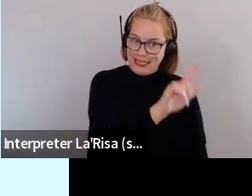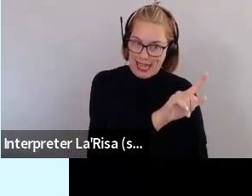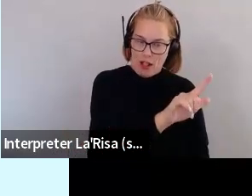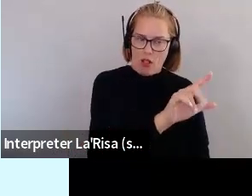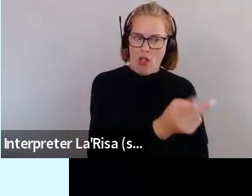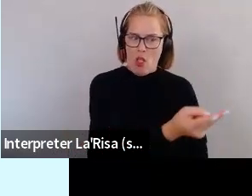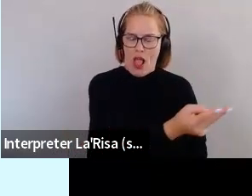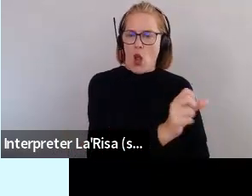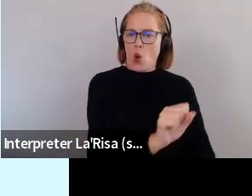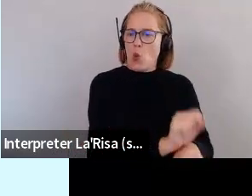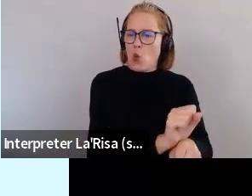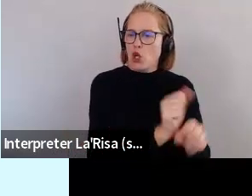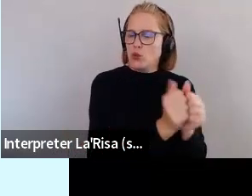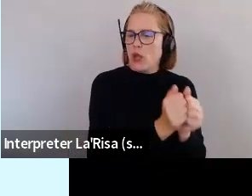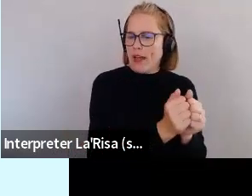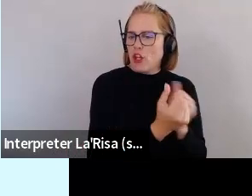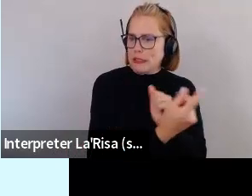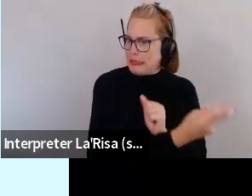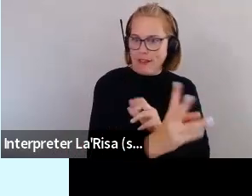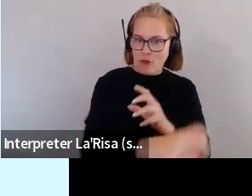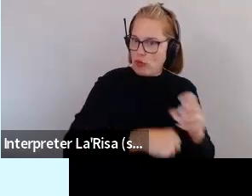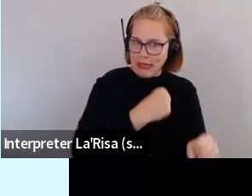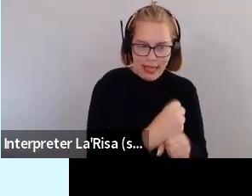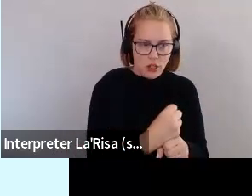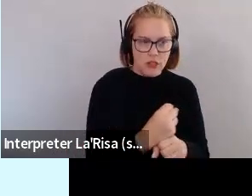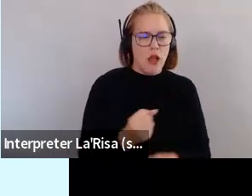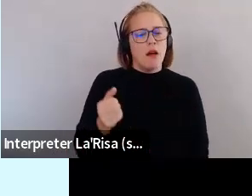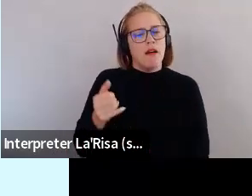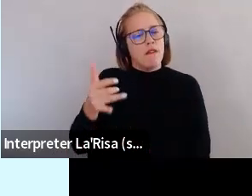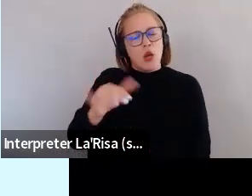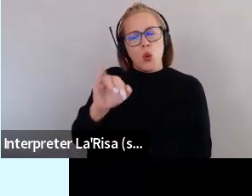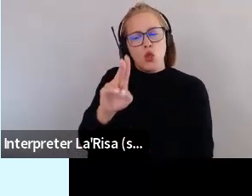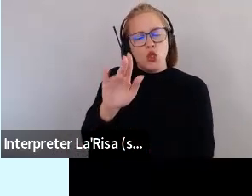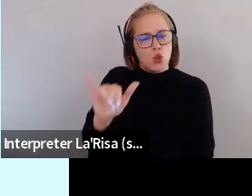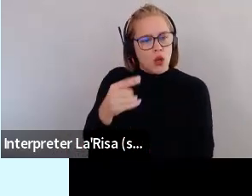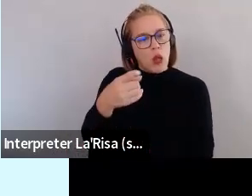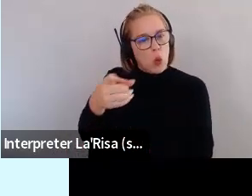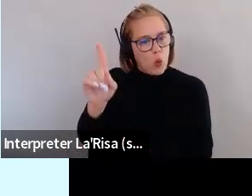that, Judy moved to California and she joined the CIL. So the two of them